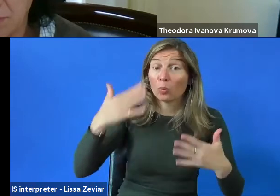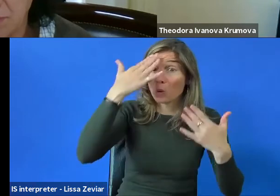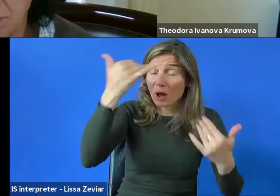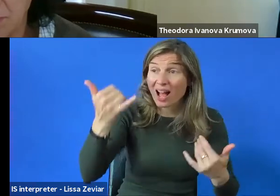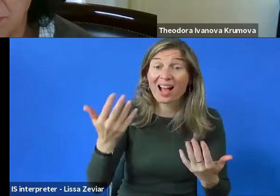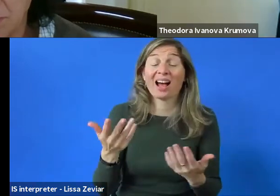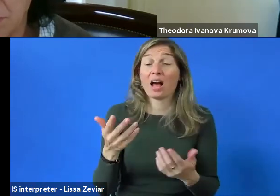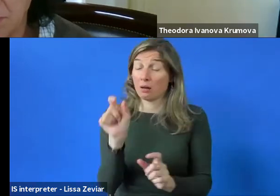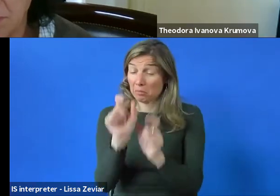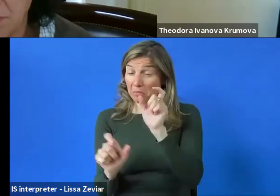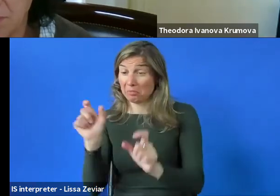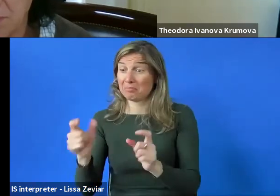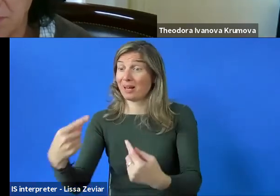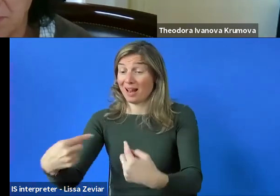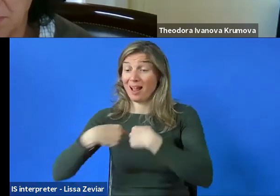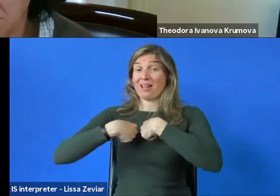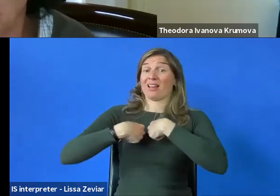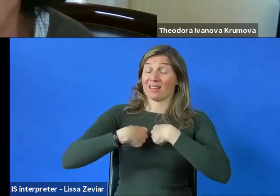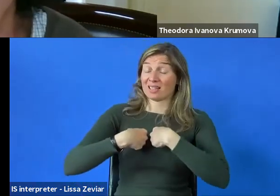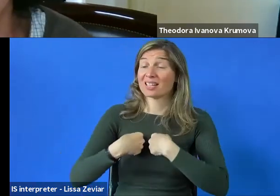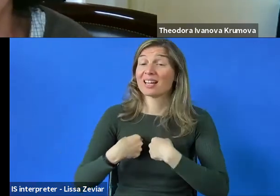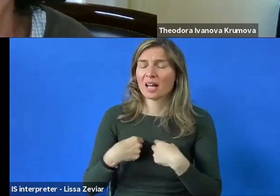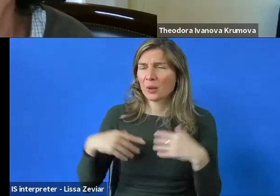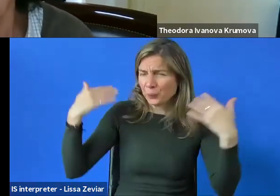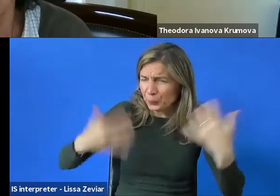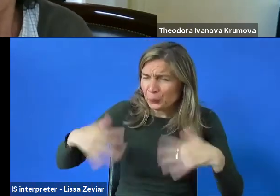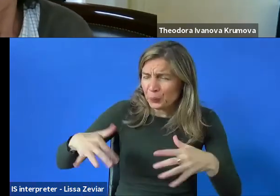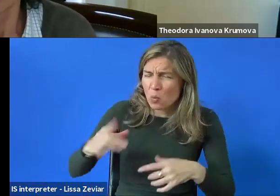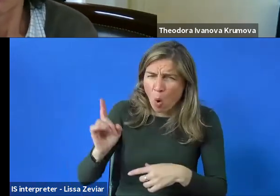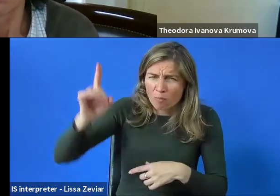and the committee may take in to account the scale,